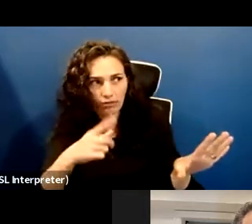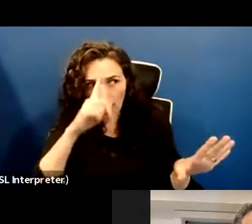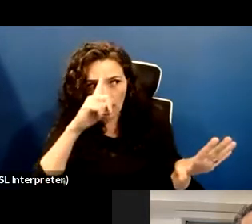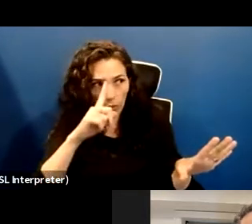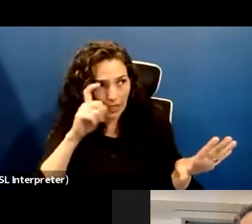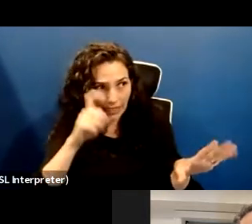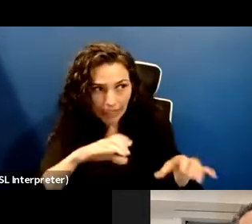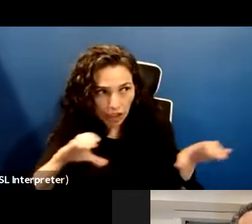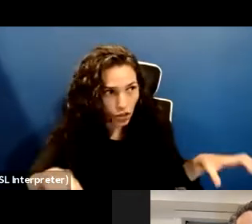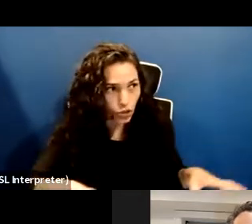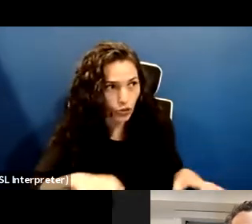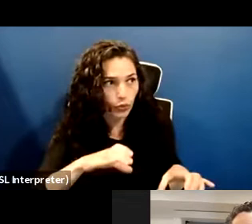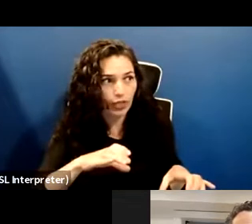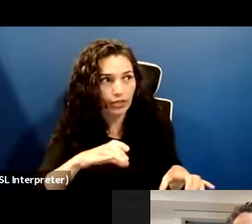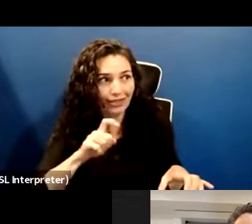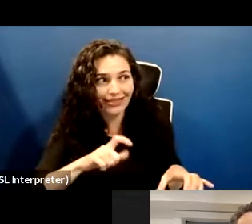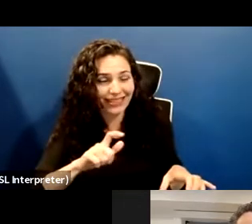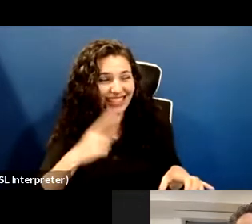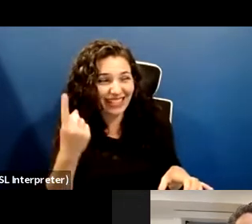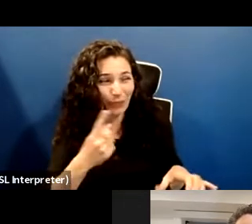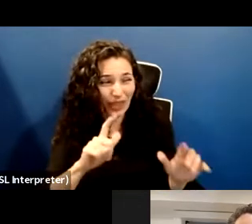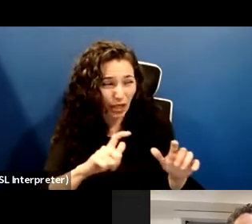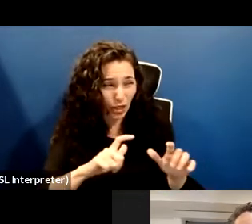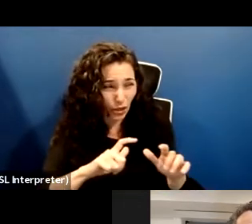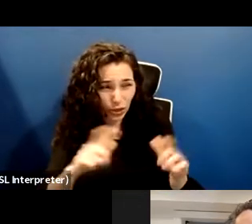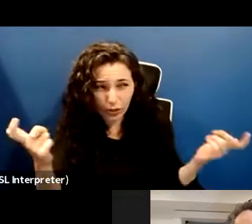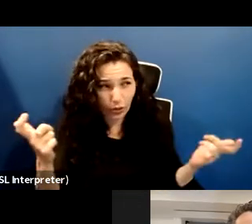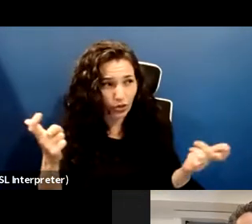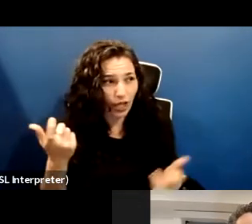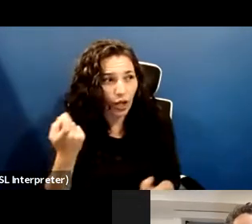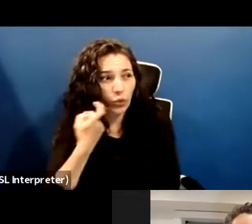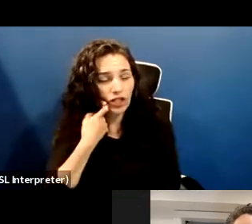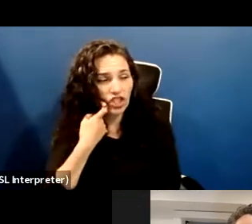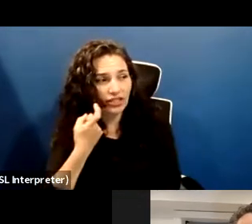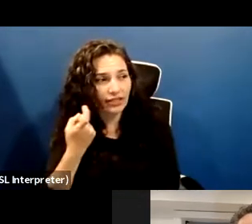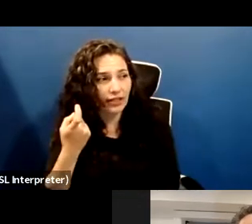We just finished this amazing journey with these people. We can't not be there.